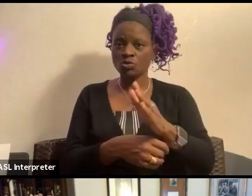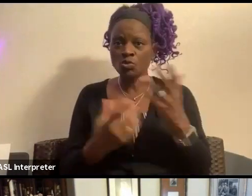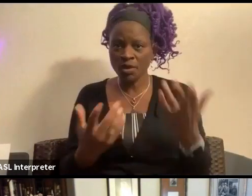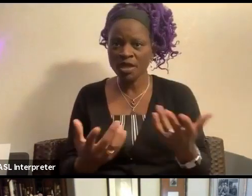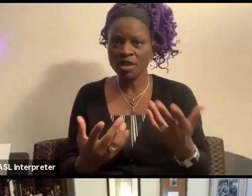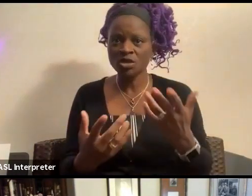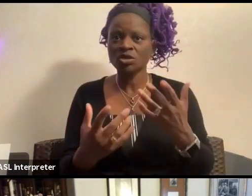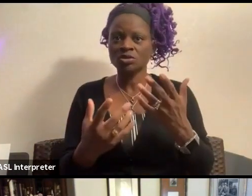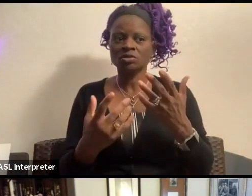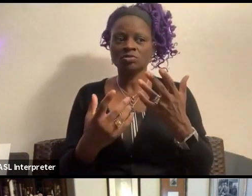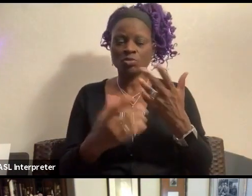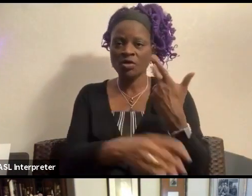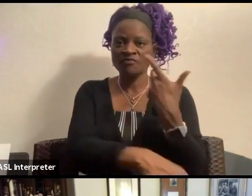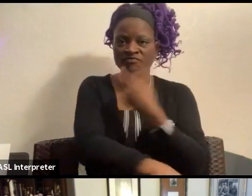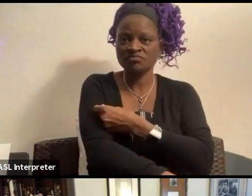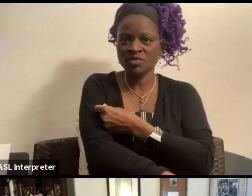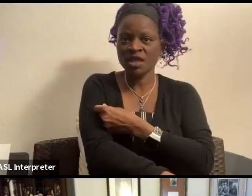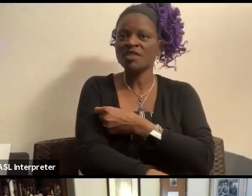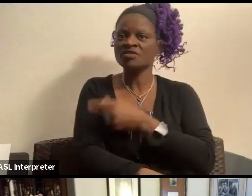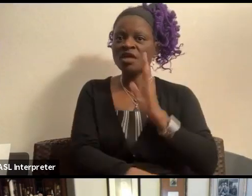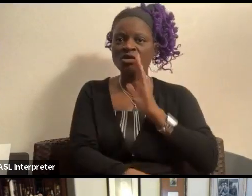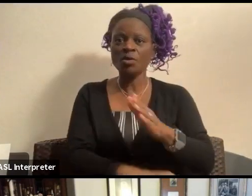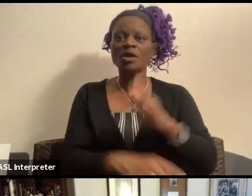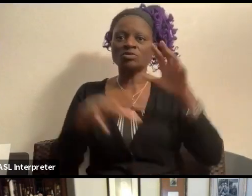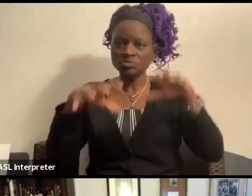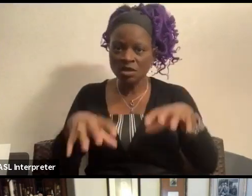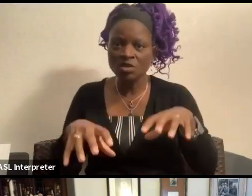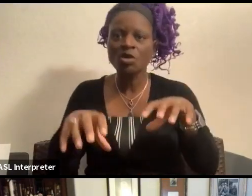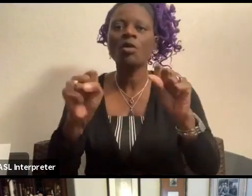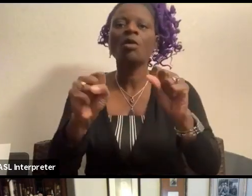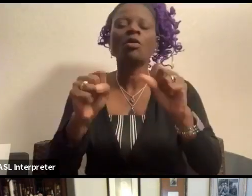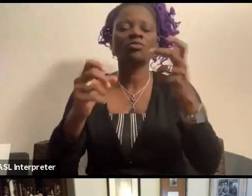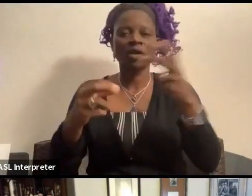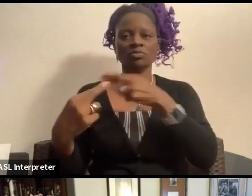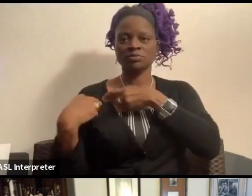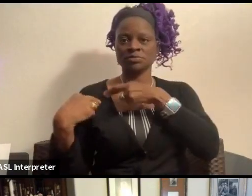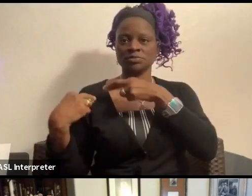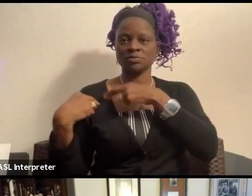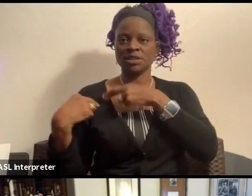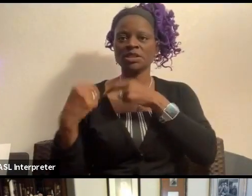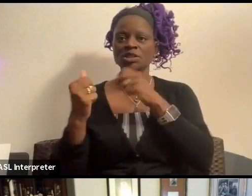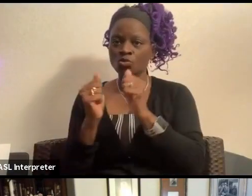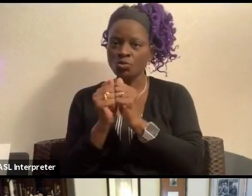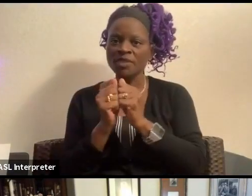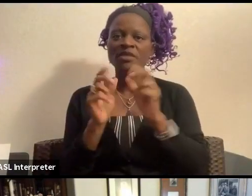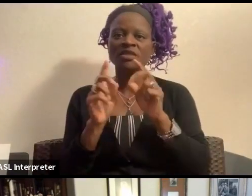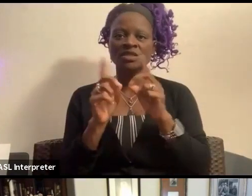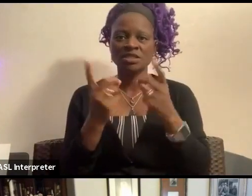Education, taken on the responsibility of coordinating this effort along with our districts and our private and charter schools.